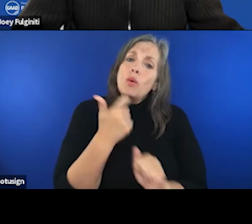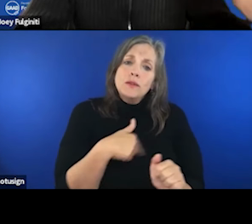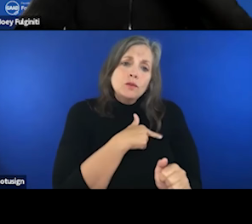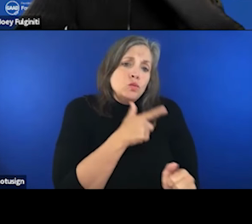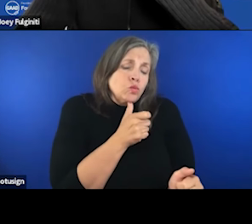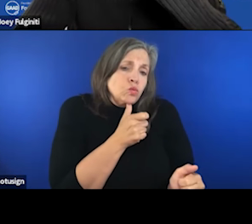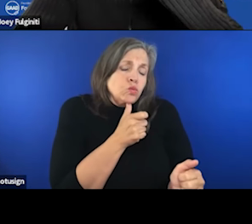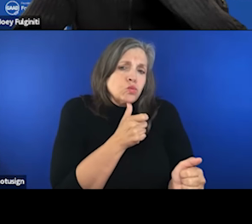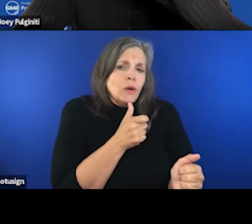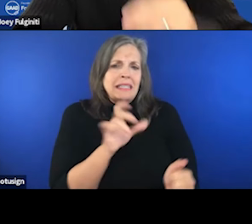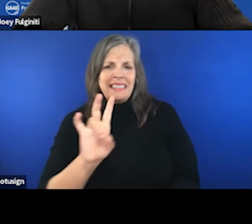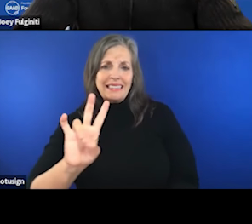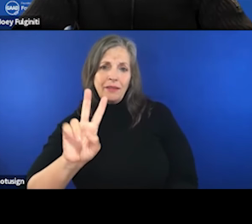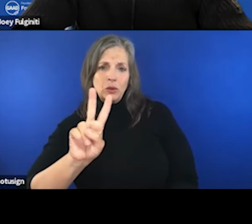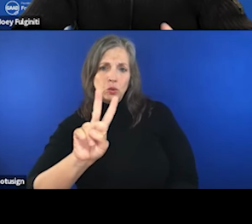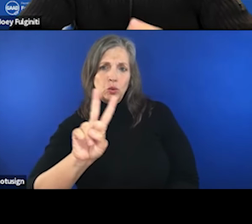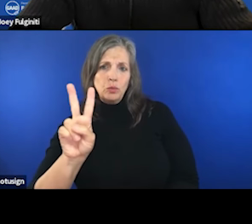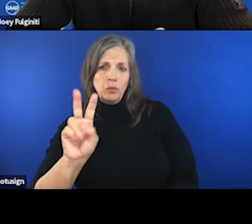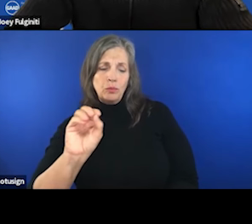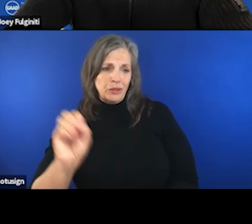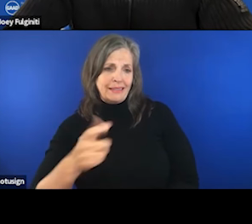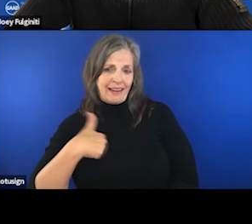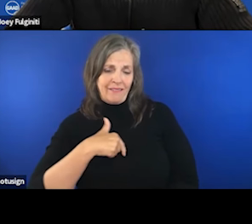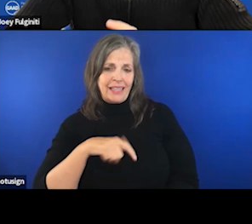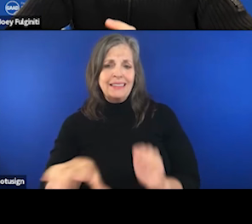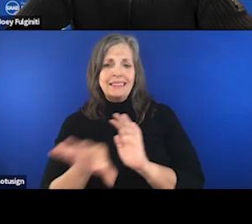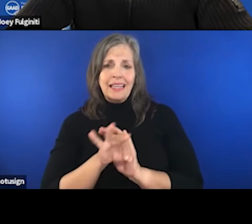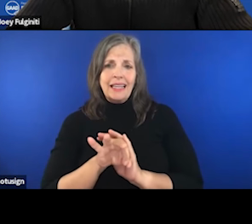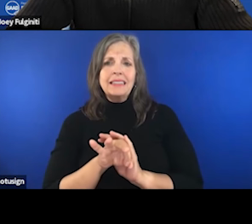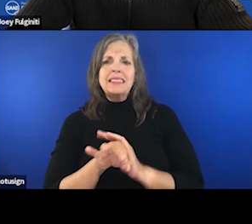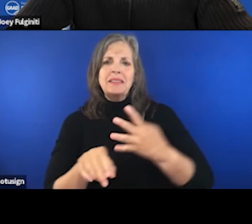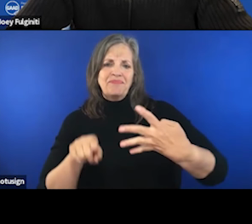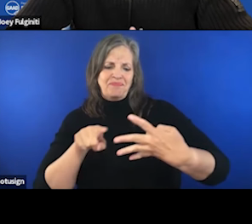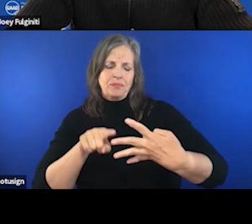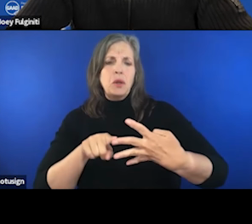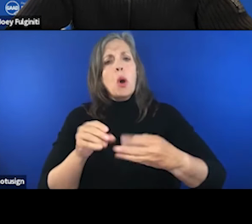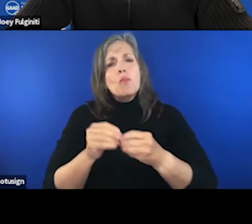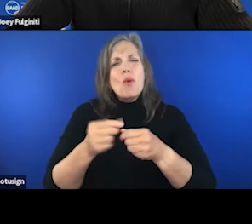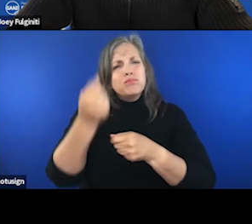actually 72 percent of us have selected I have a more practical understanding of accessibility